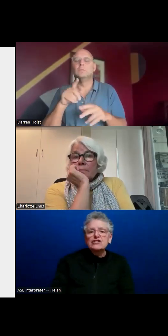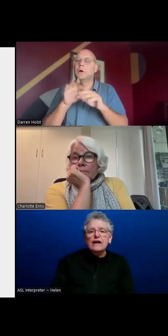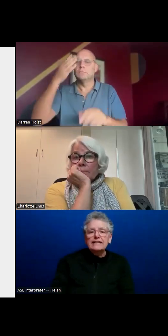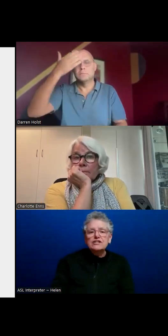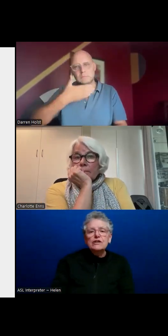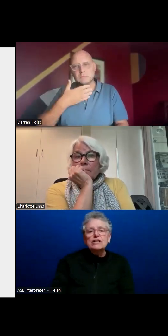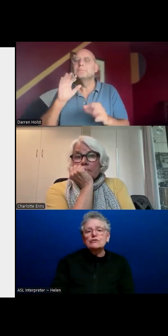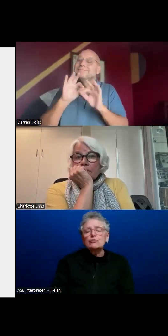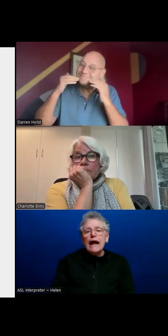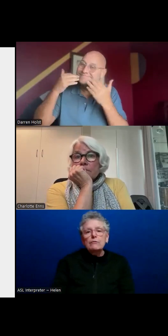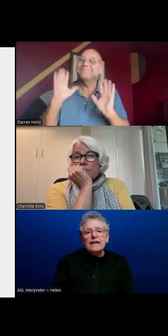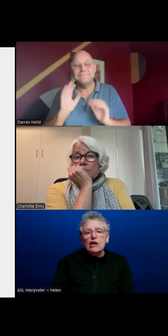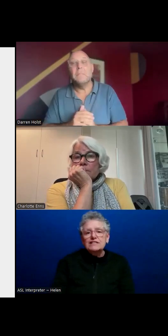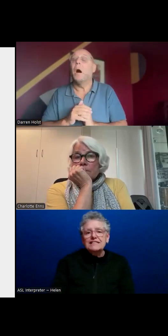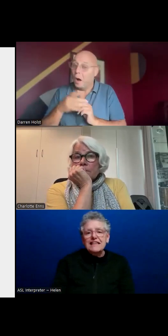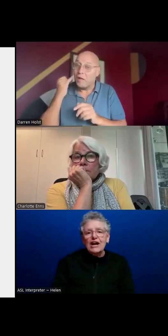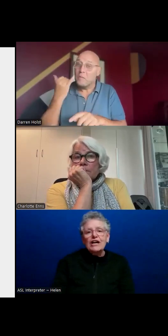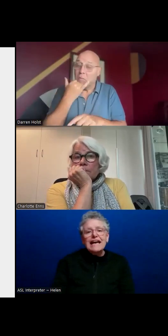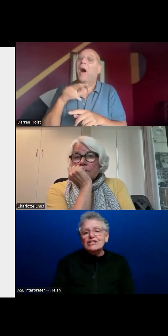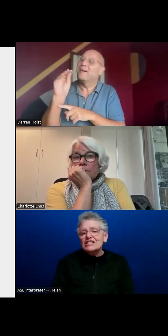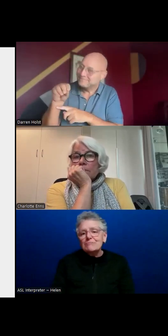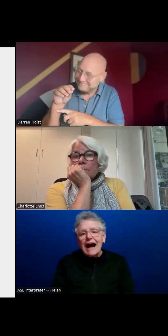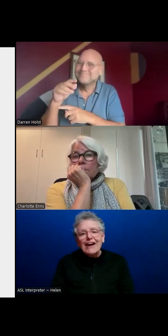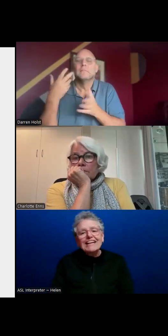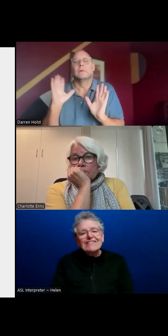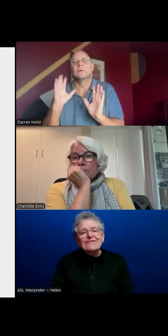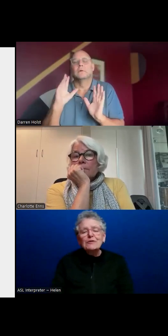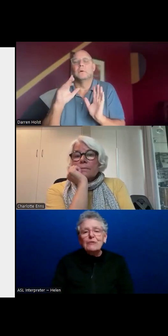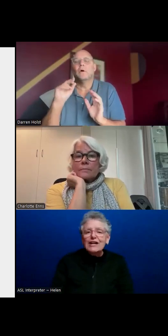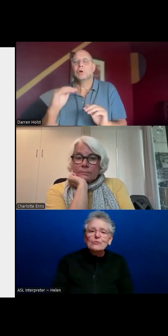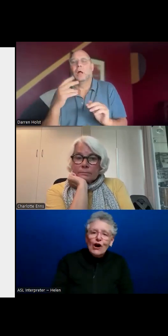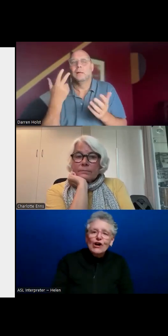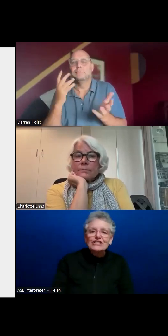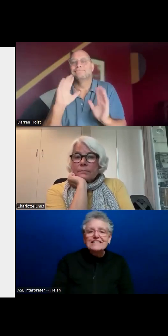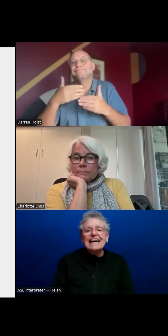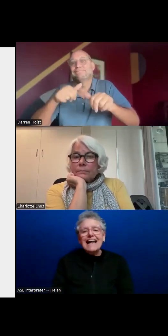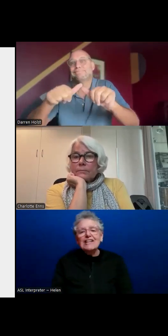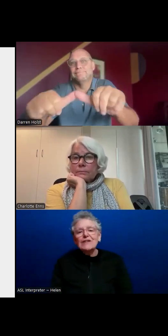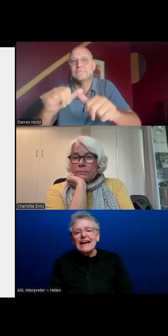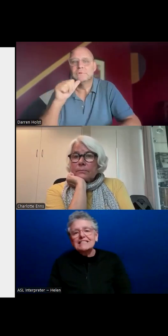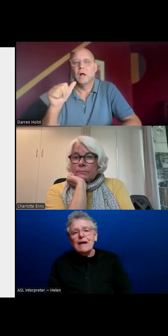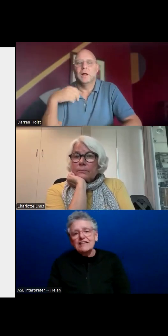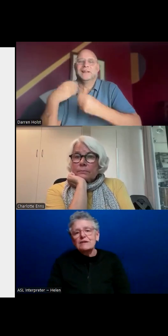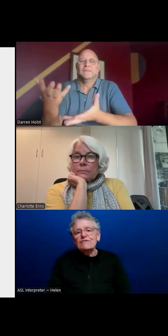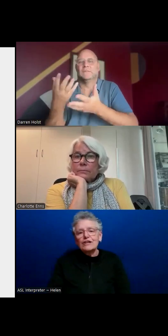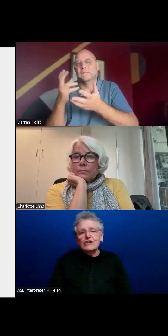And then they might change their answer. So try really hard to sit there and just smile. Even if they're right or wrong, just nod your head and smile